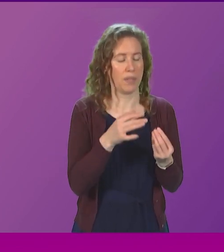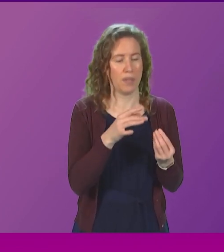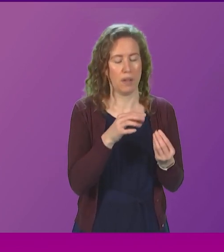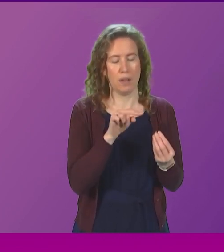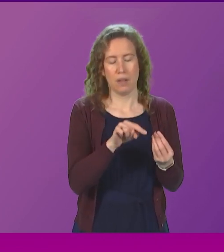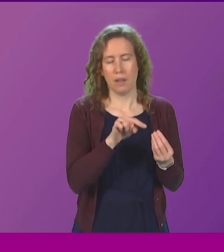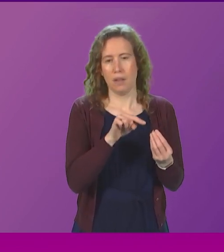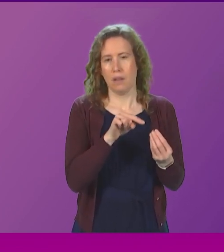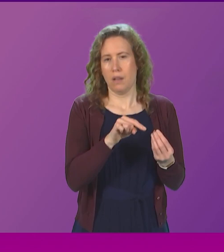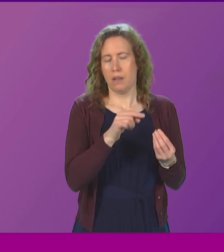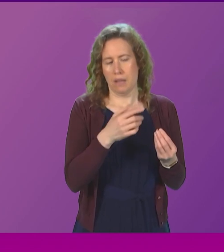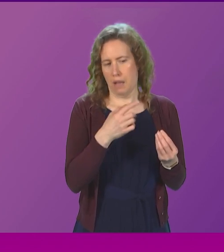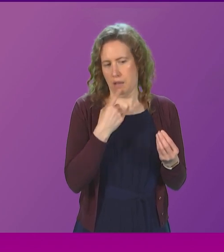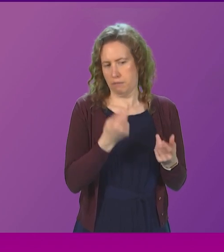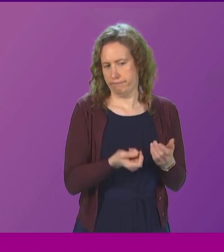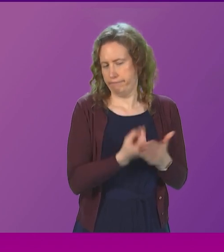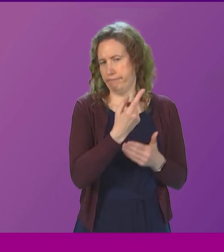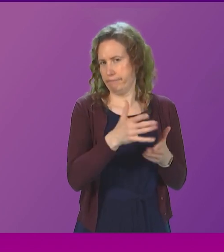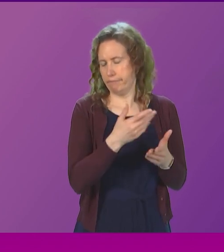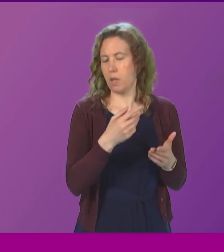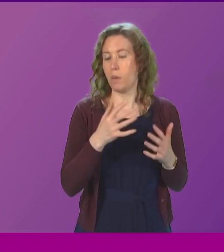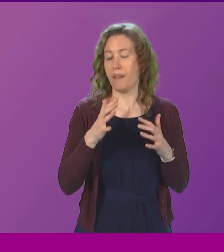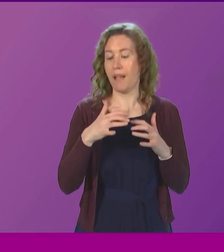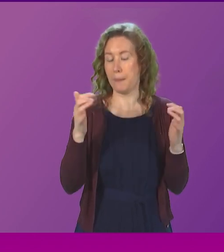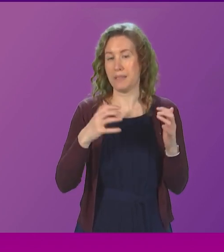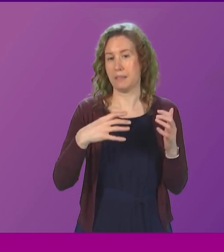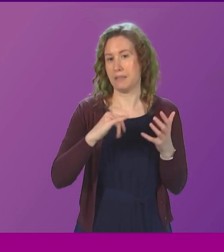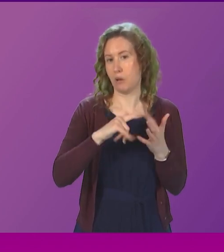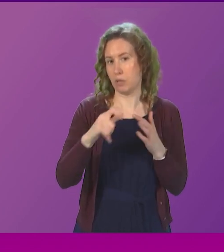was that the Cabinet Secretary for Justice and Home Affairs, in her regular engagement